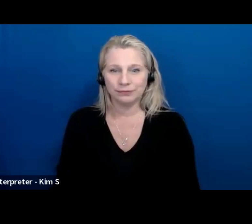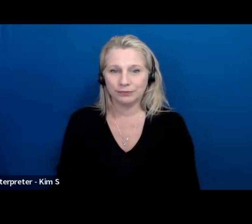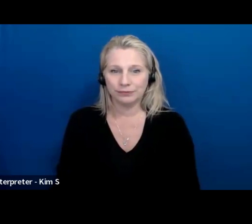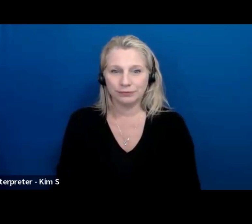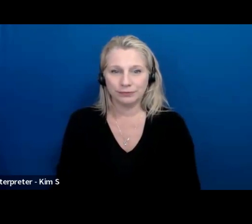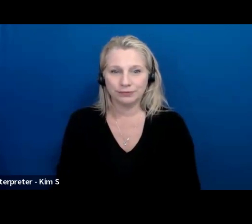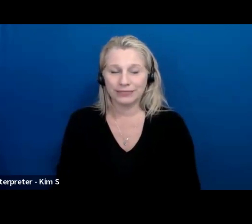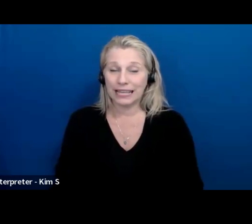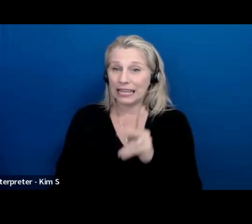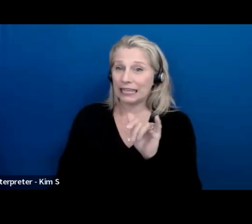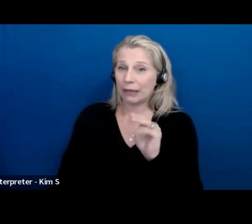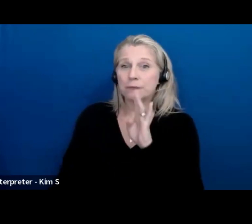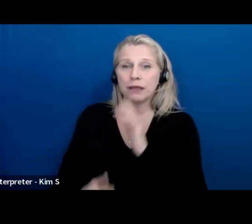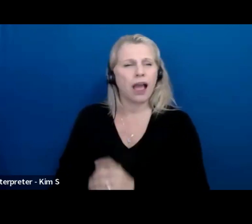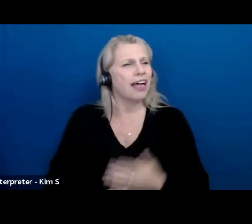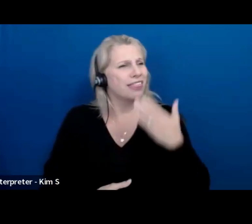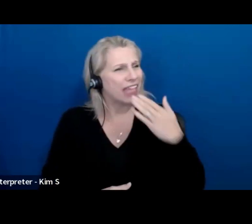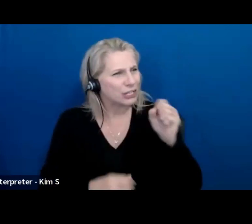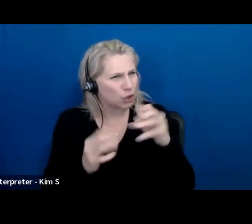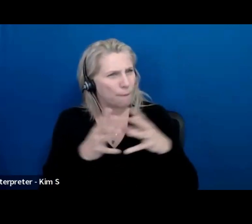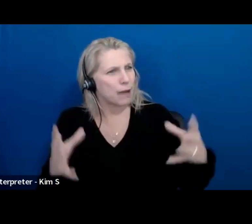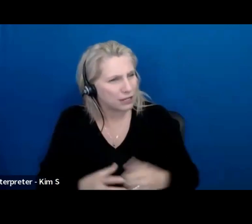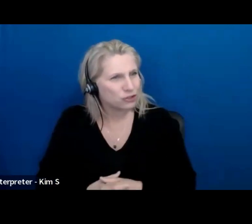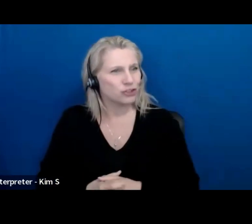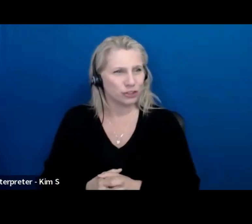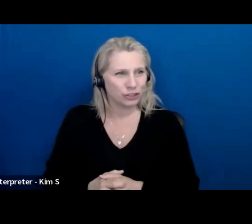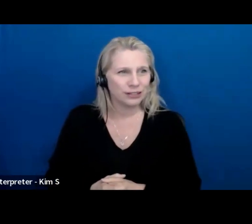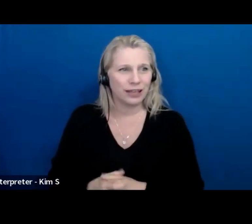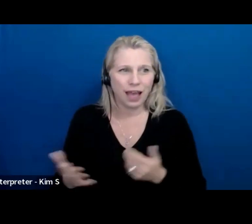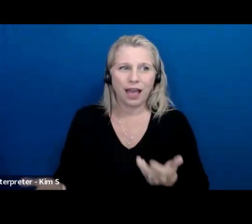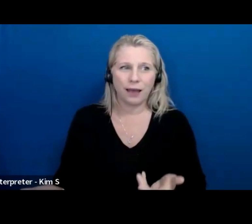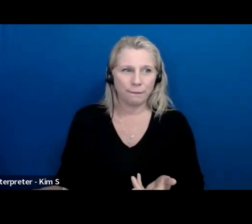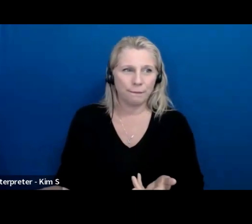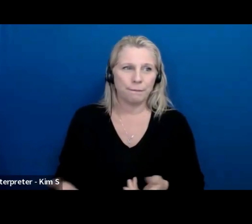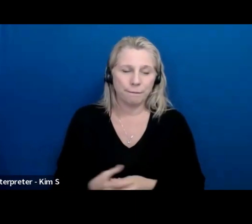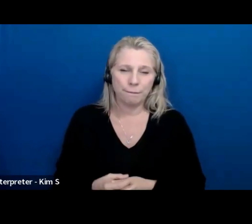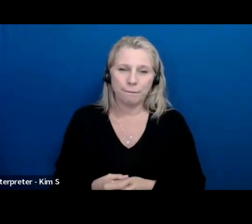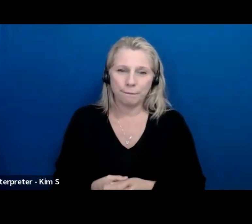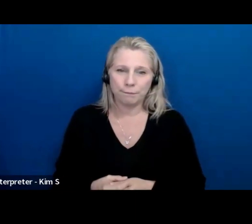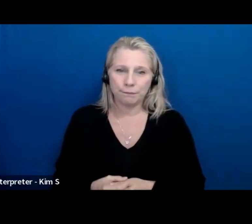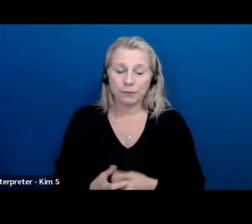Kim Estep: Great, thank you so much. I should share my screen